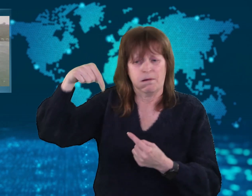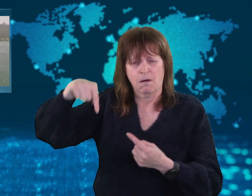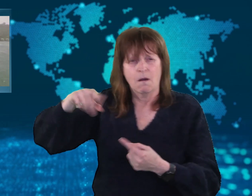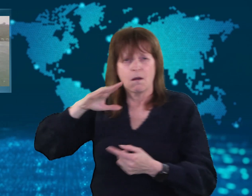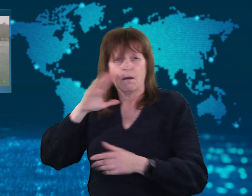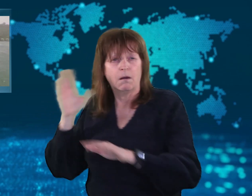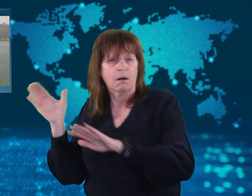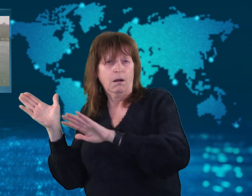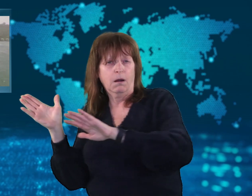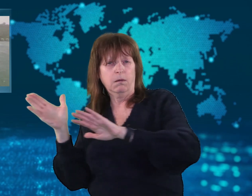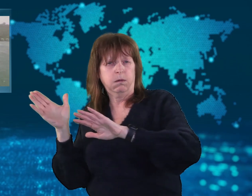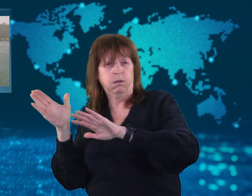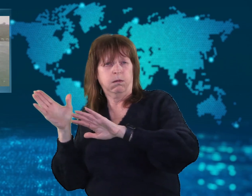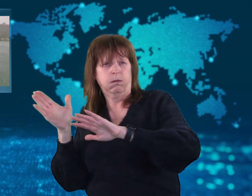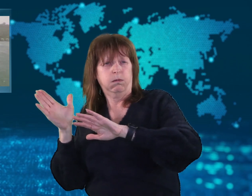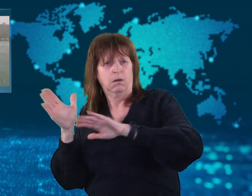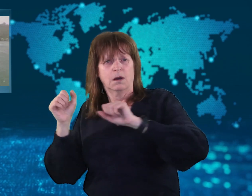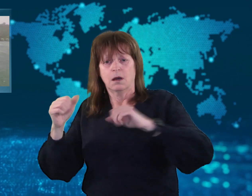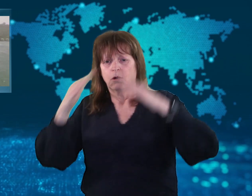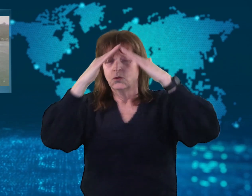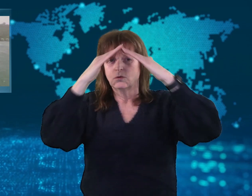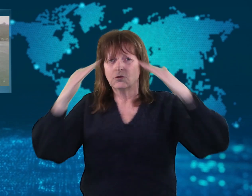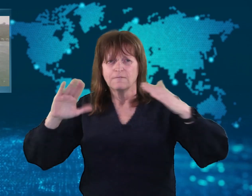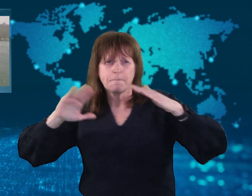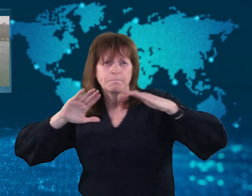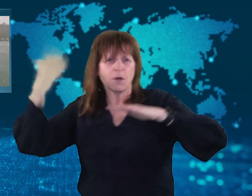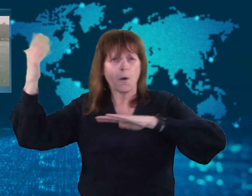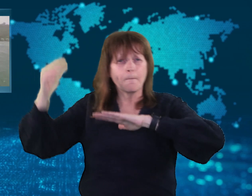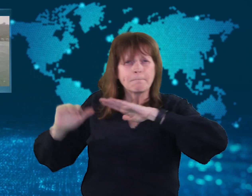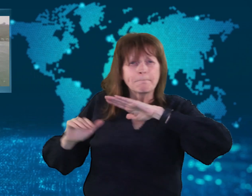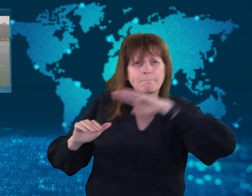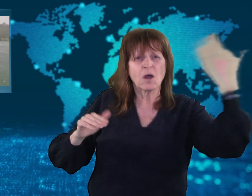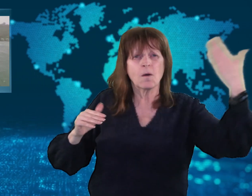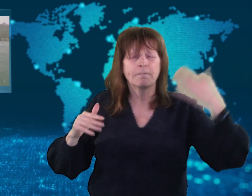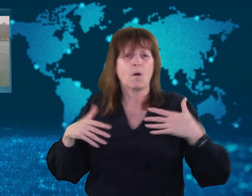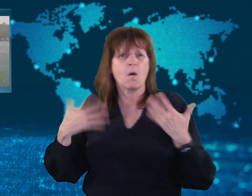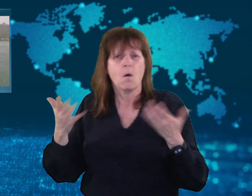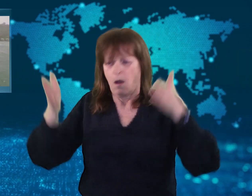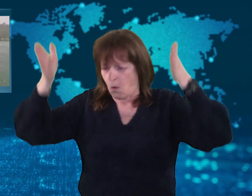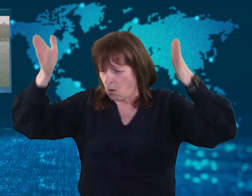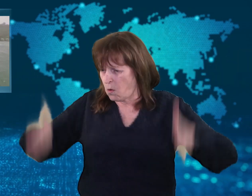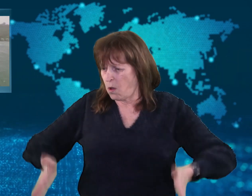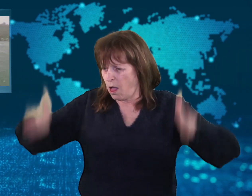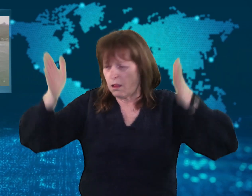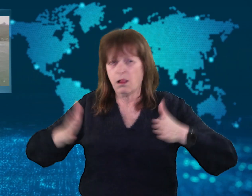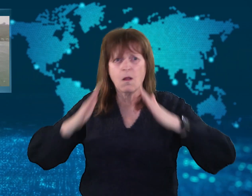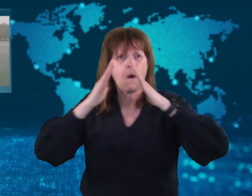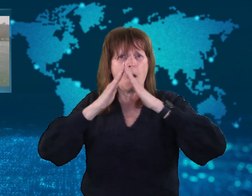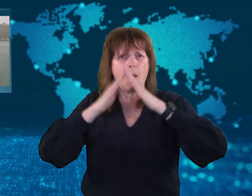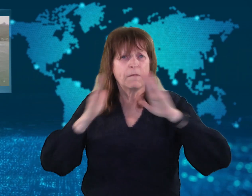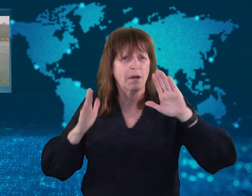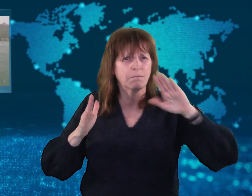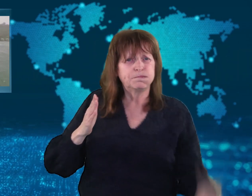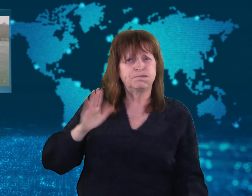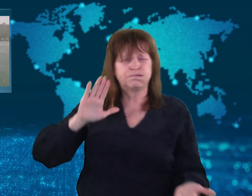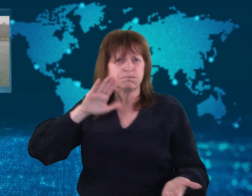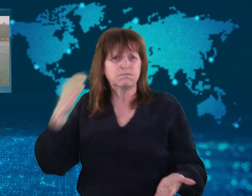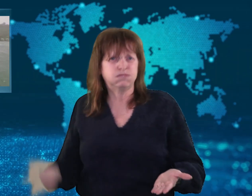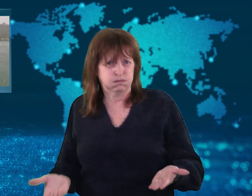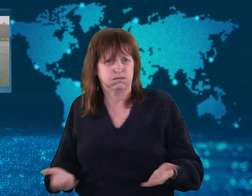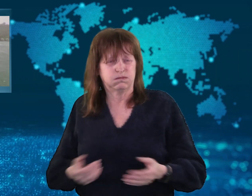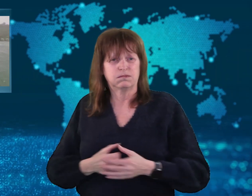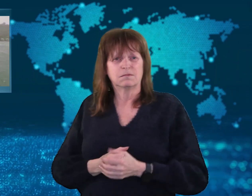Cyclone Judy was a category four cyclone, bringing with it winds strong enough to